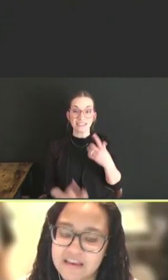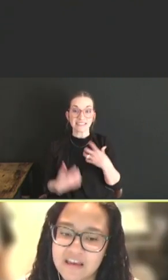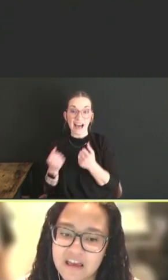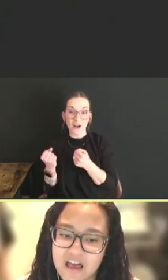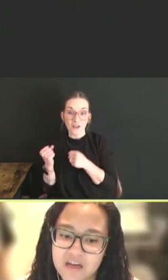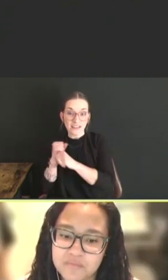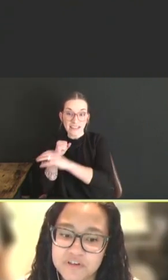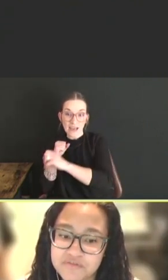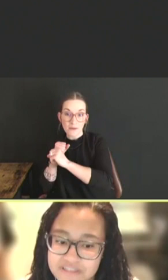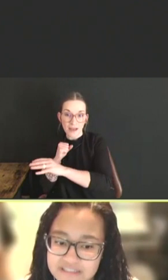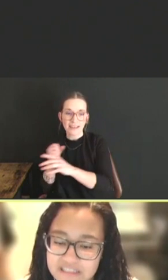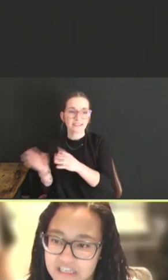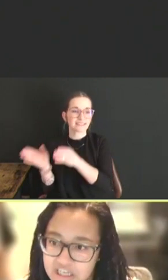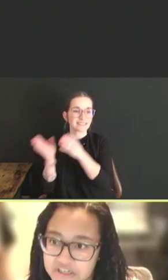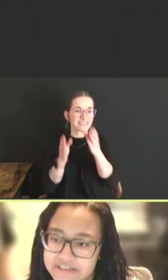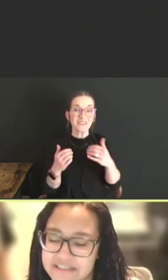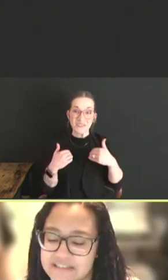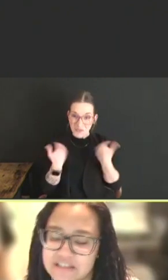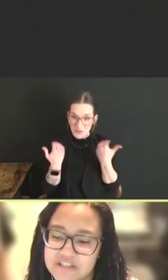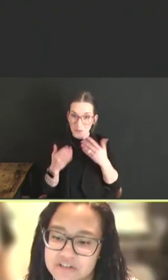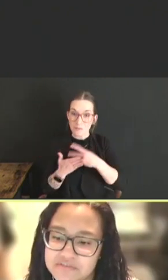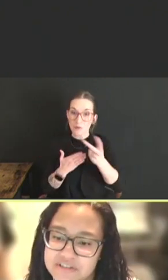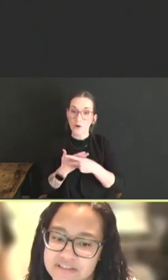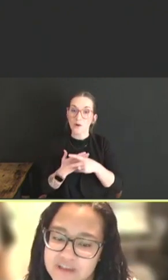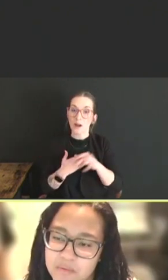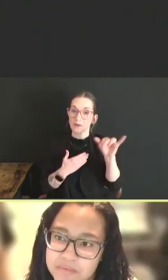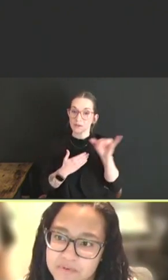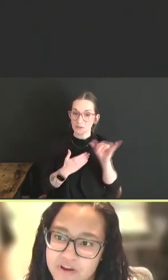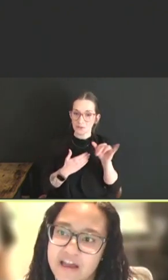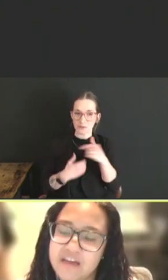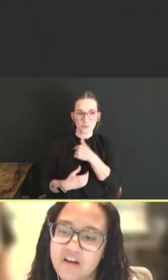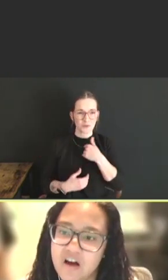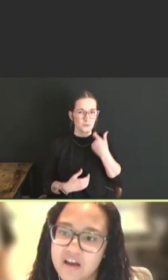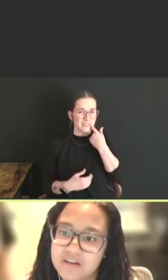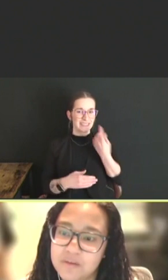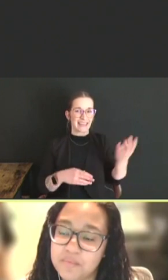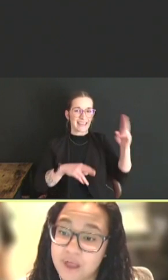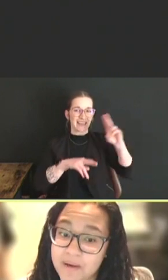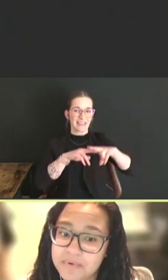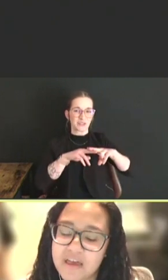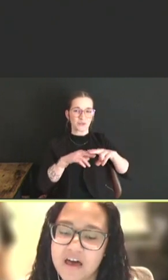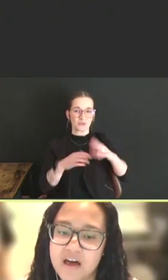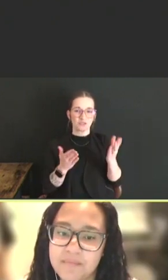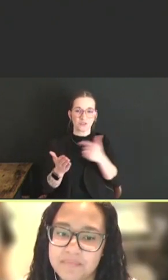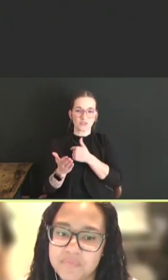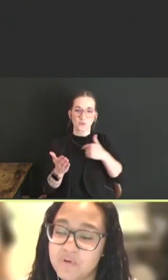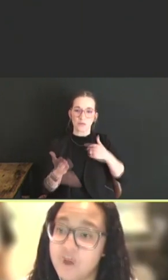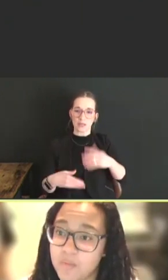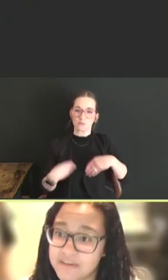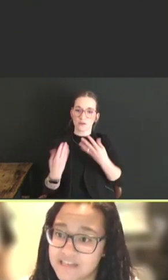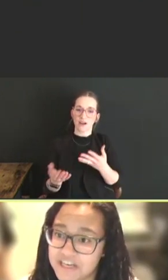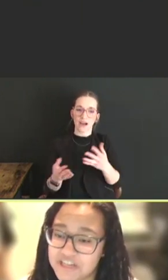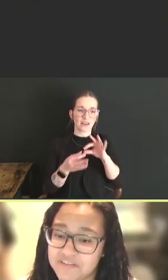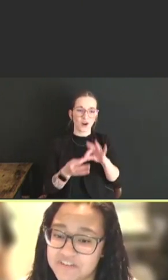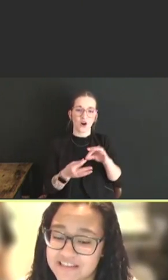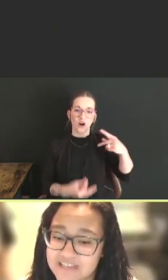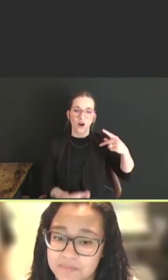We've recently increased the services that we provide on PrEP. We've always done HIV testing,